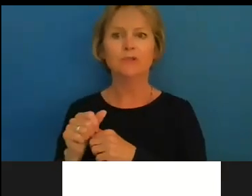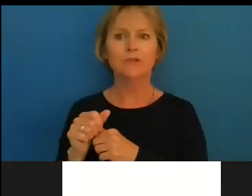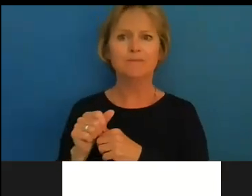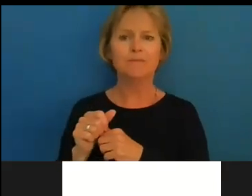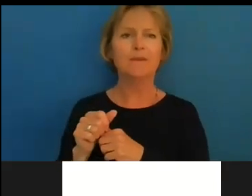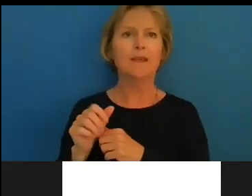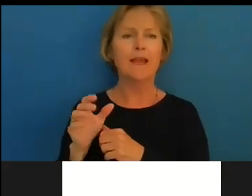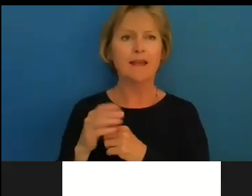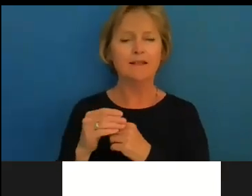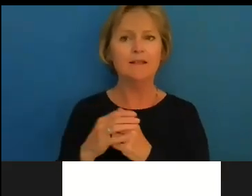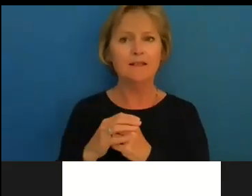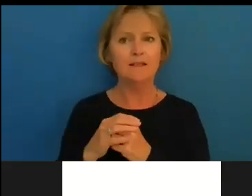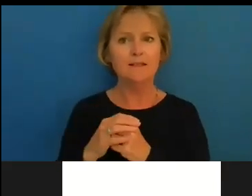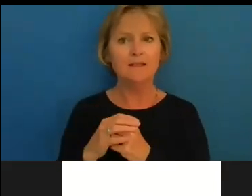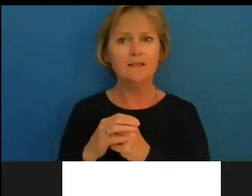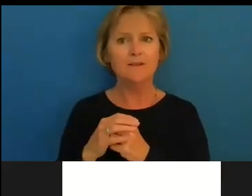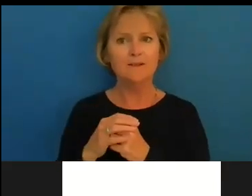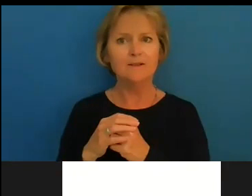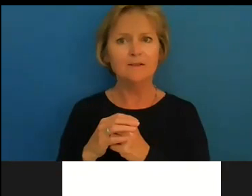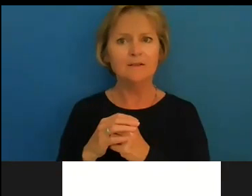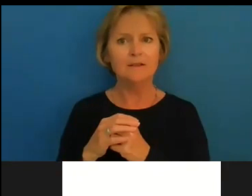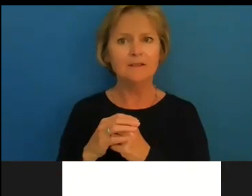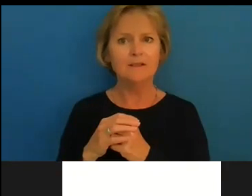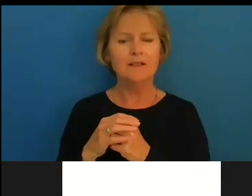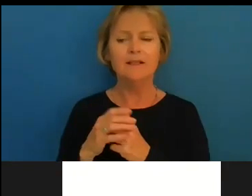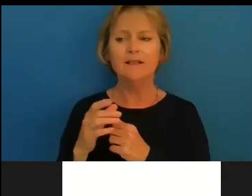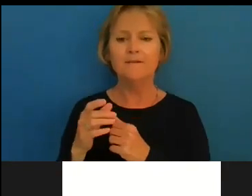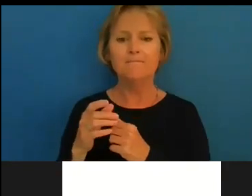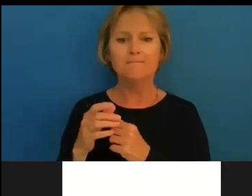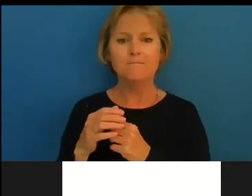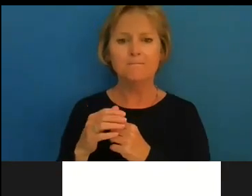are what is preventing complete access that